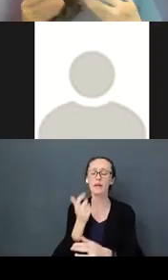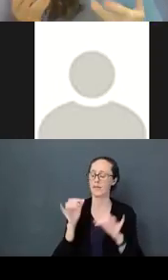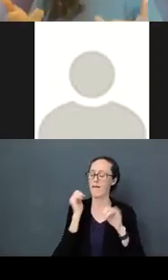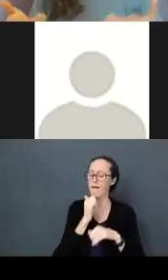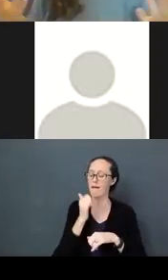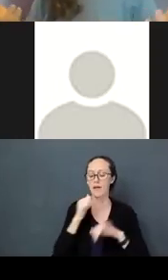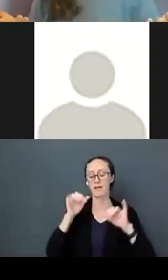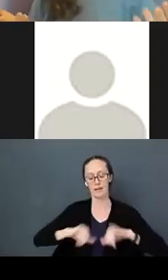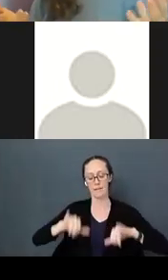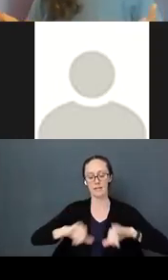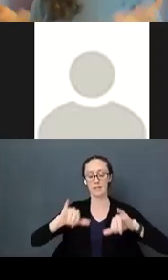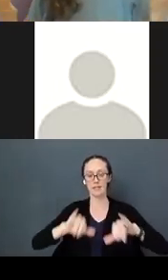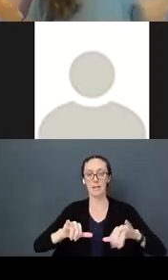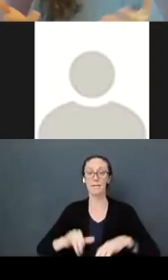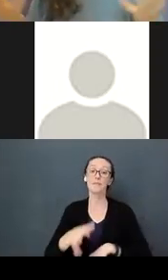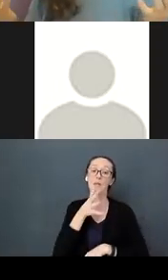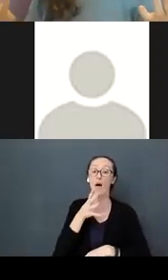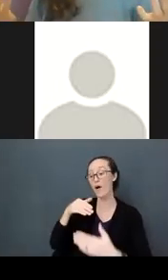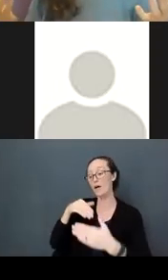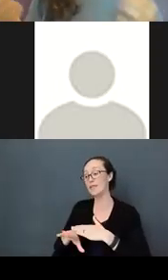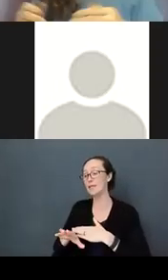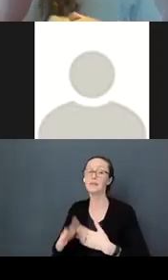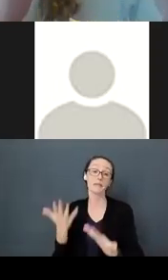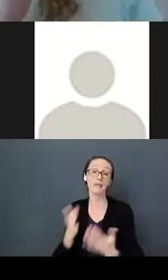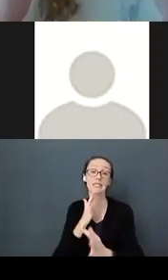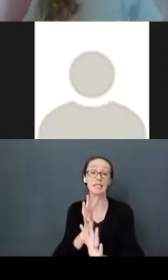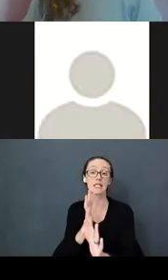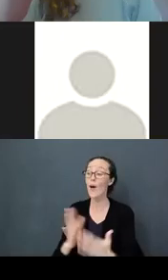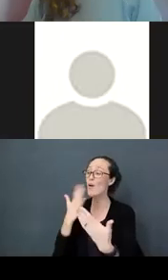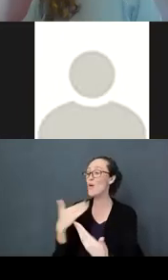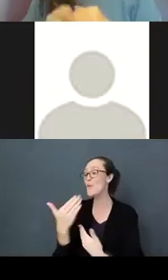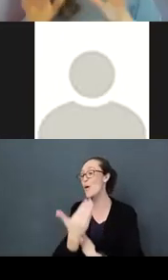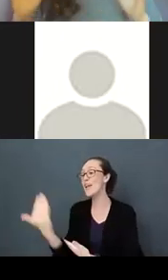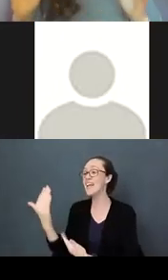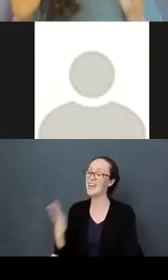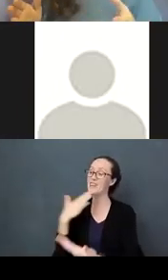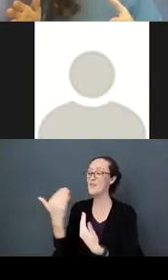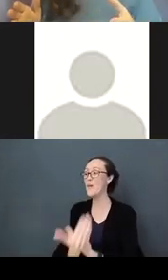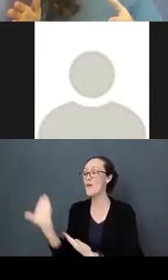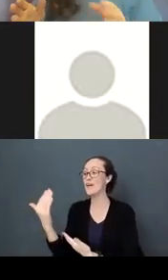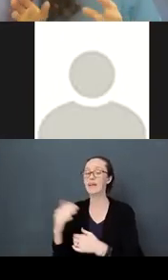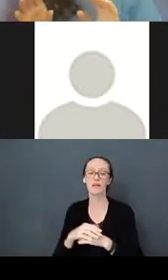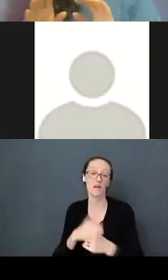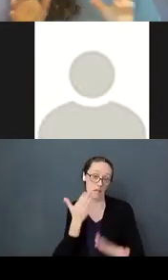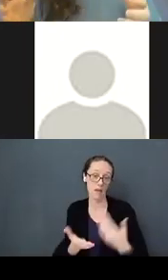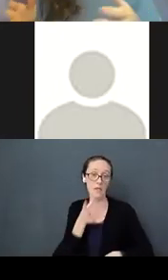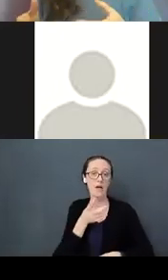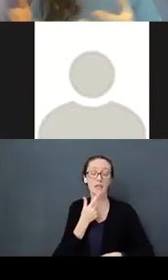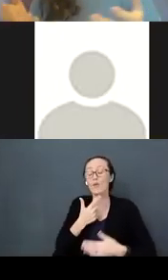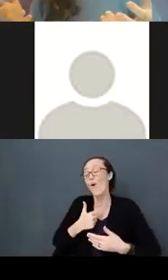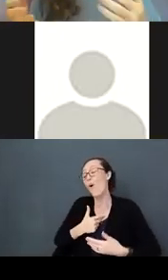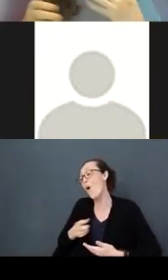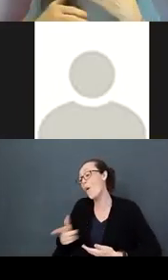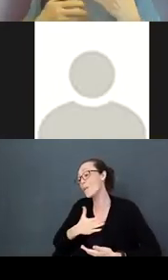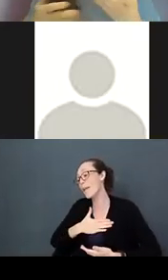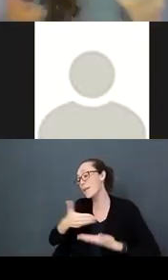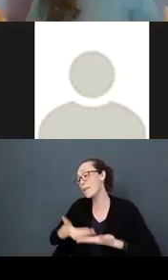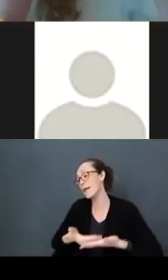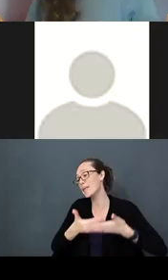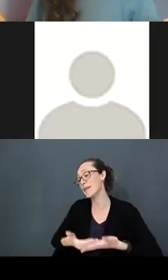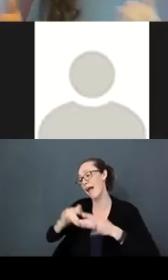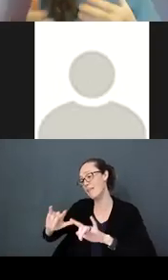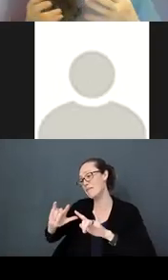Mom walks in sings "good morning, good morning. There's my baby. I love you so much", whatever mom